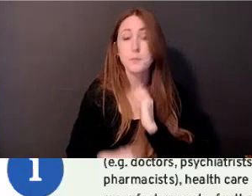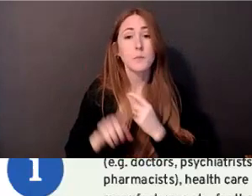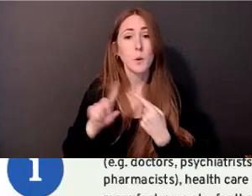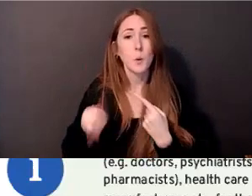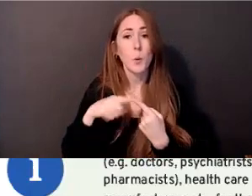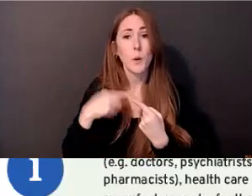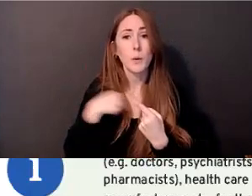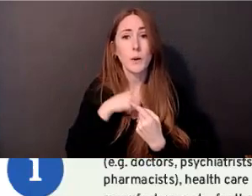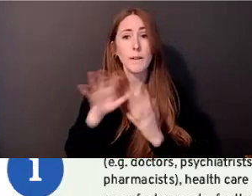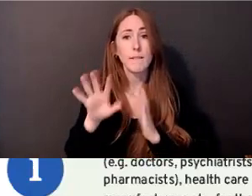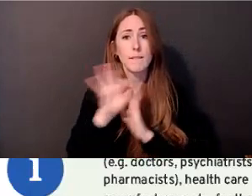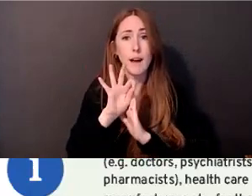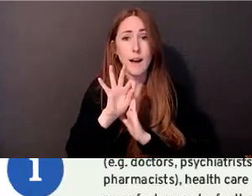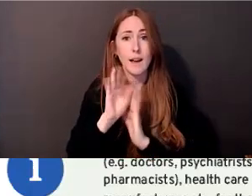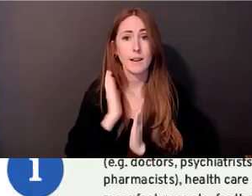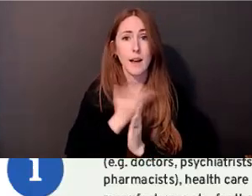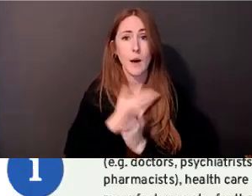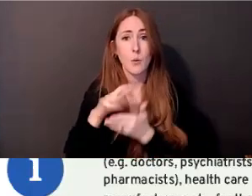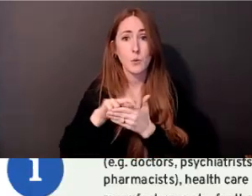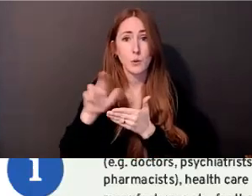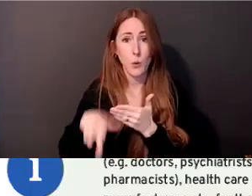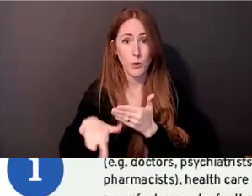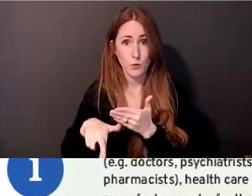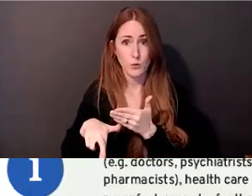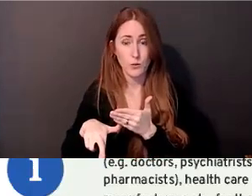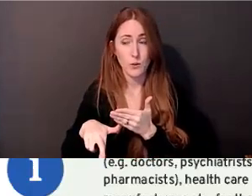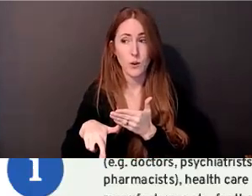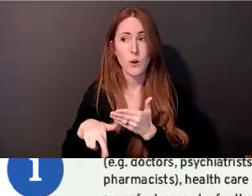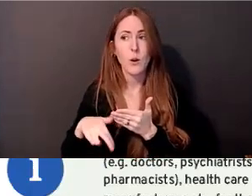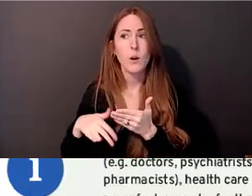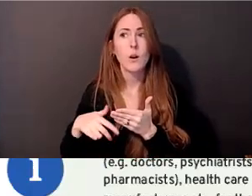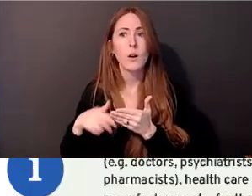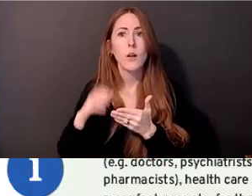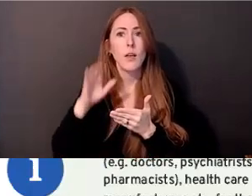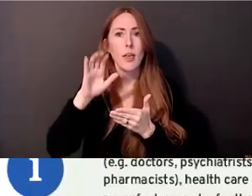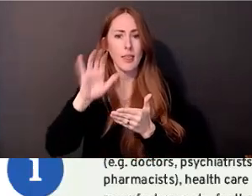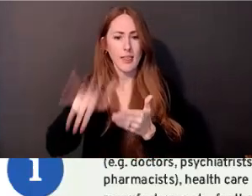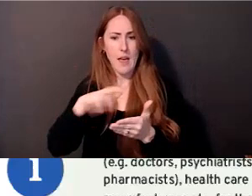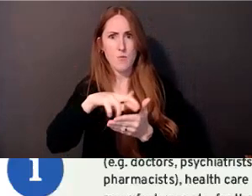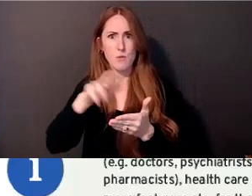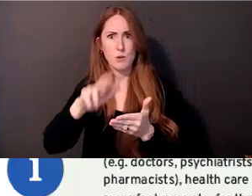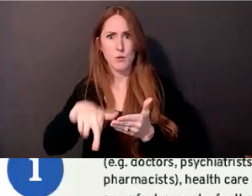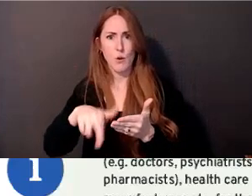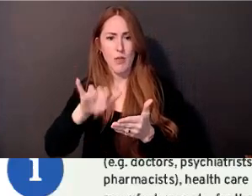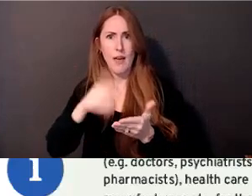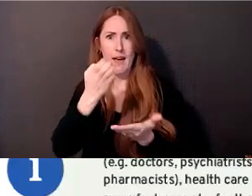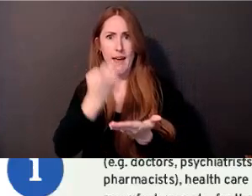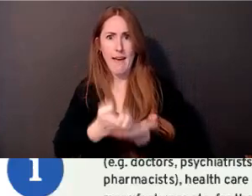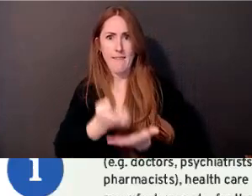we wanted to be able to use the evidence of how to share the evidence.